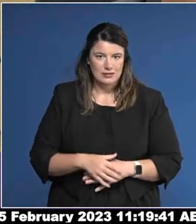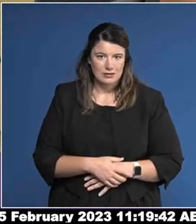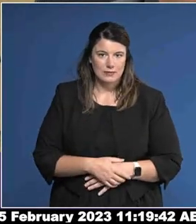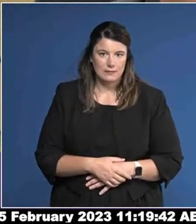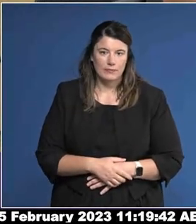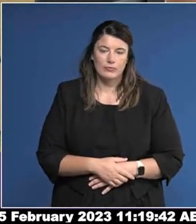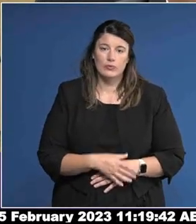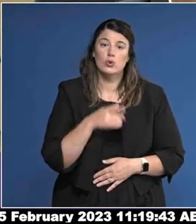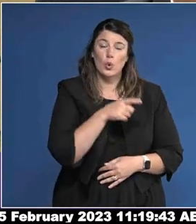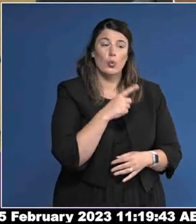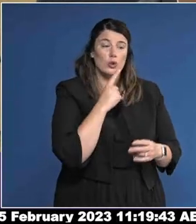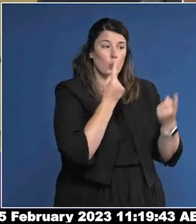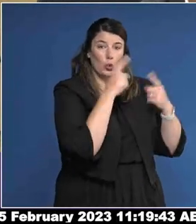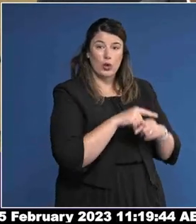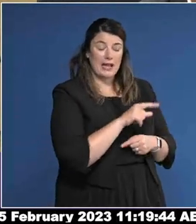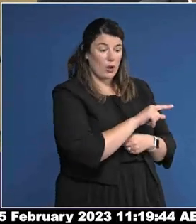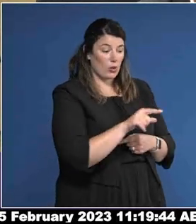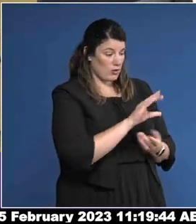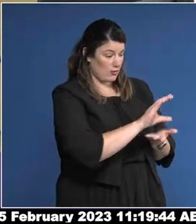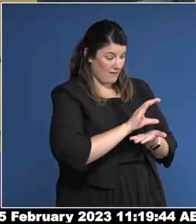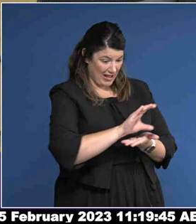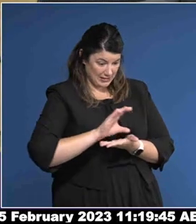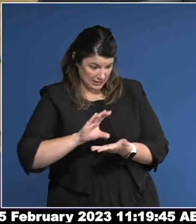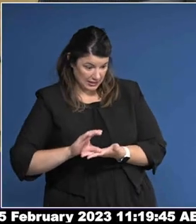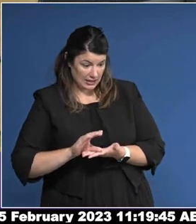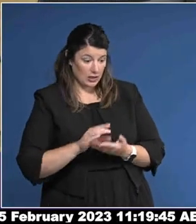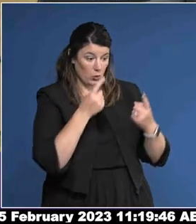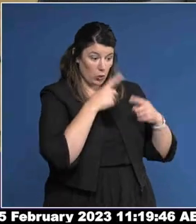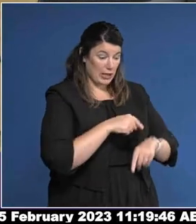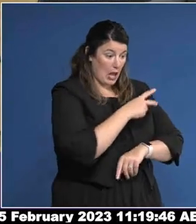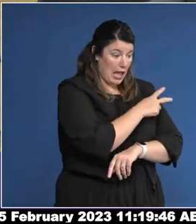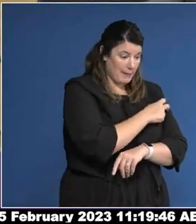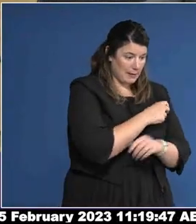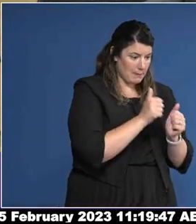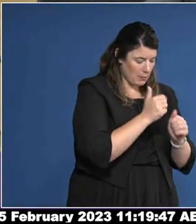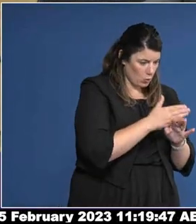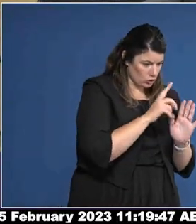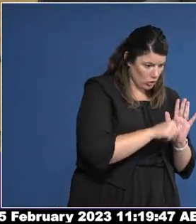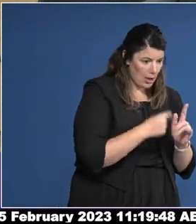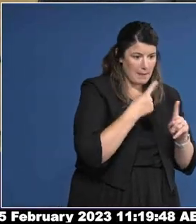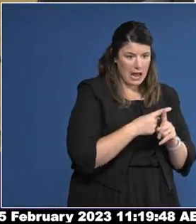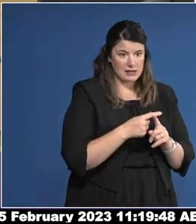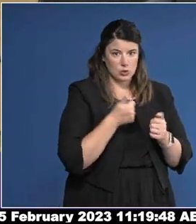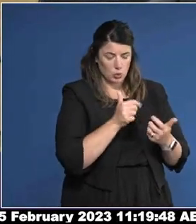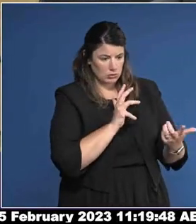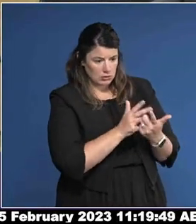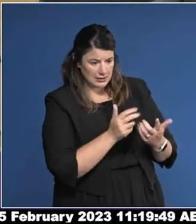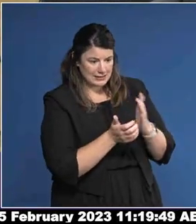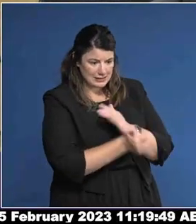arrangements and factoring in sufficient time for support workers to do their administration or record-keeping responsibilities?